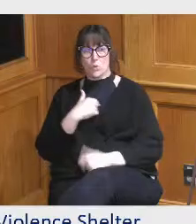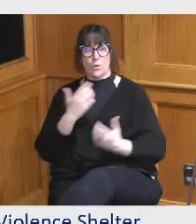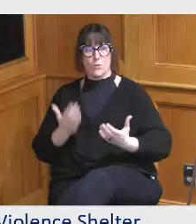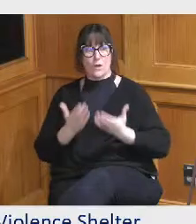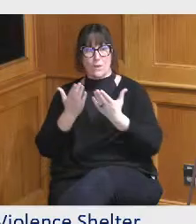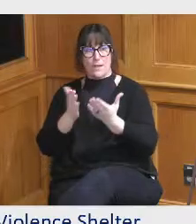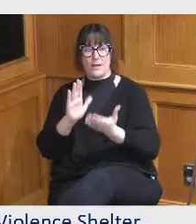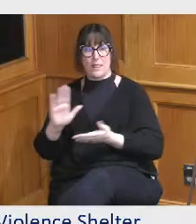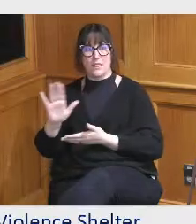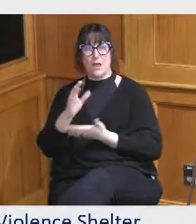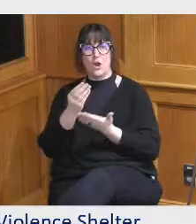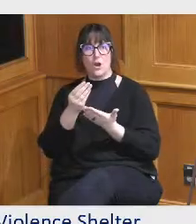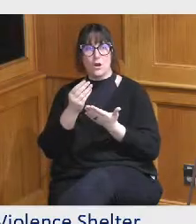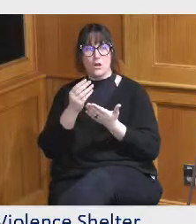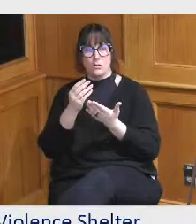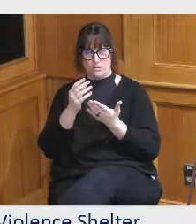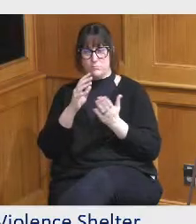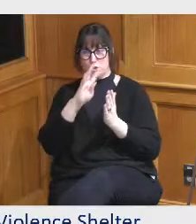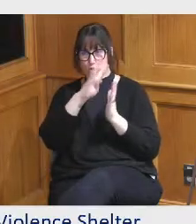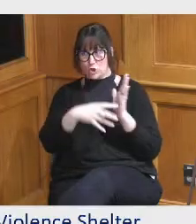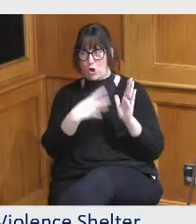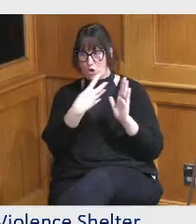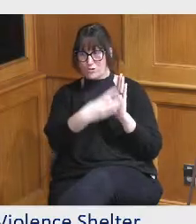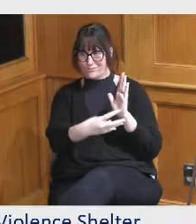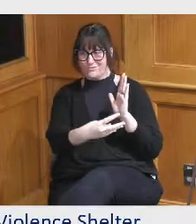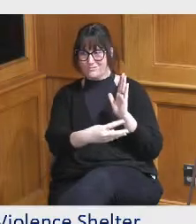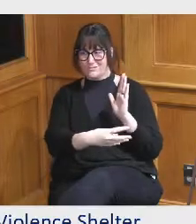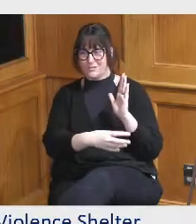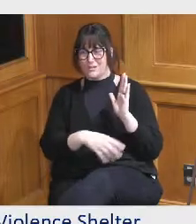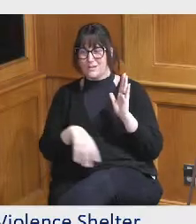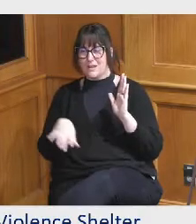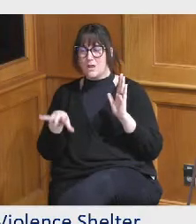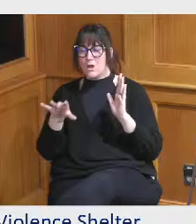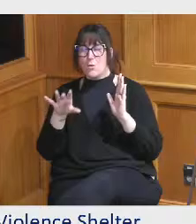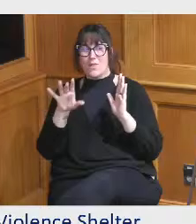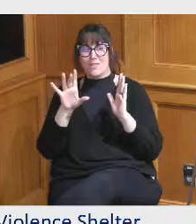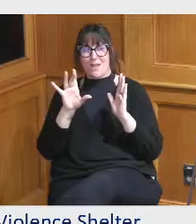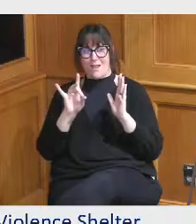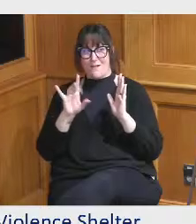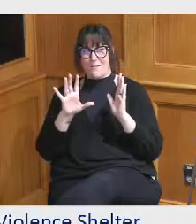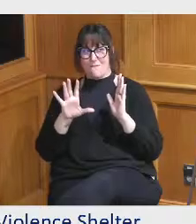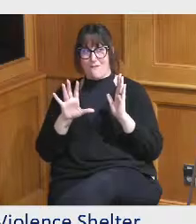visualized with this chart with 18% of funding reporting the Hamilton County Domestic Violence